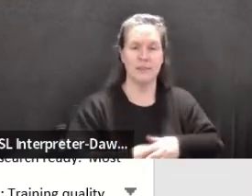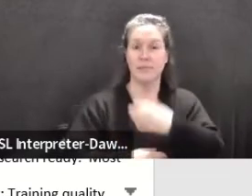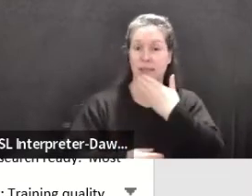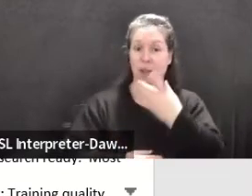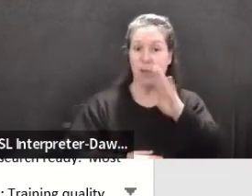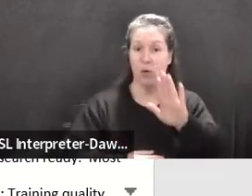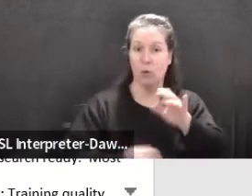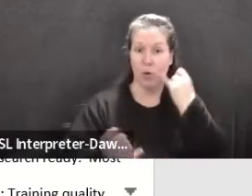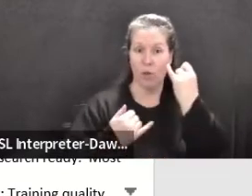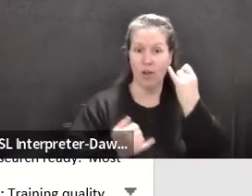Christine, and then Lori.